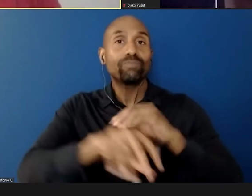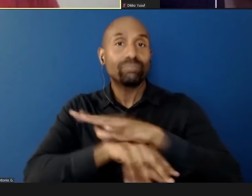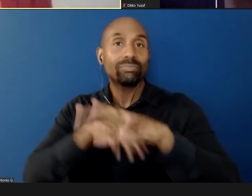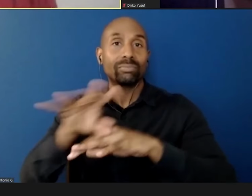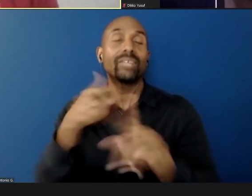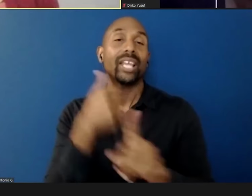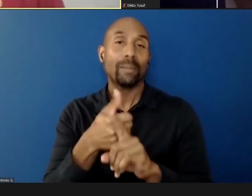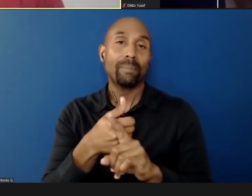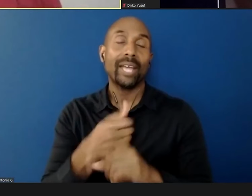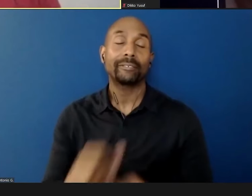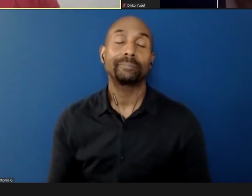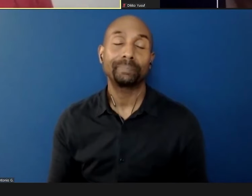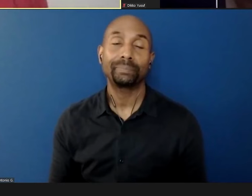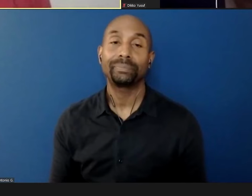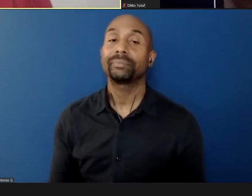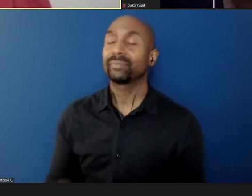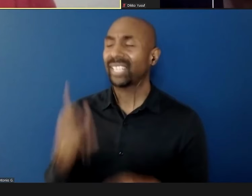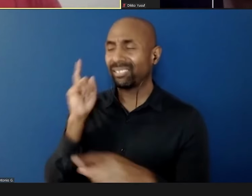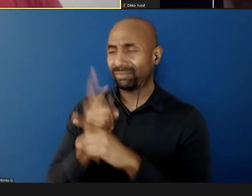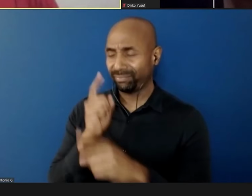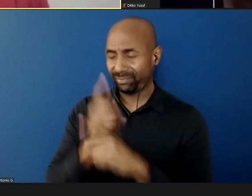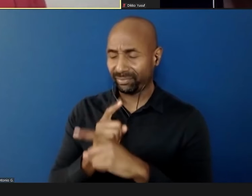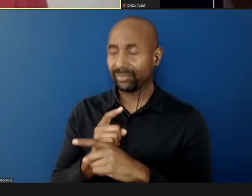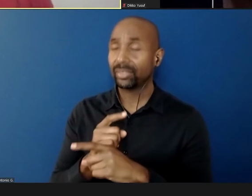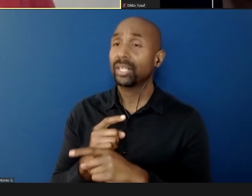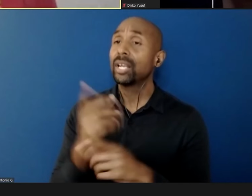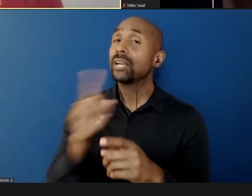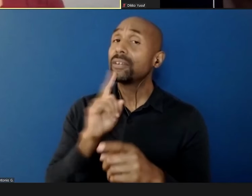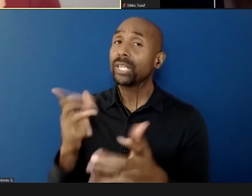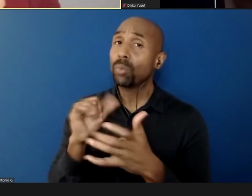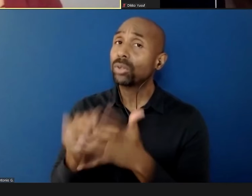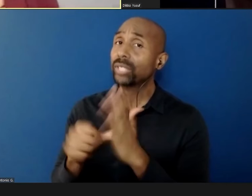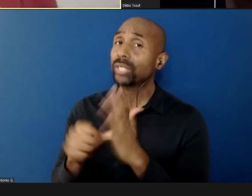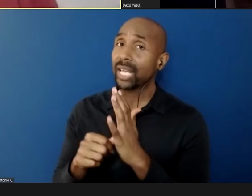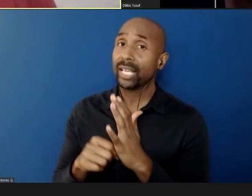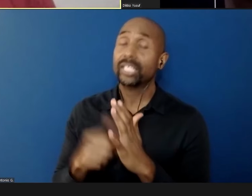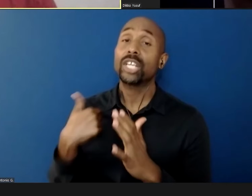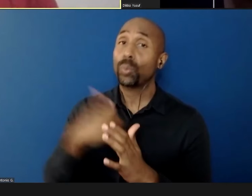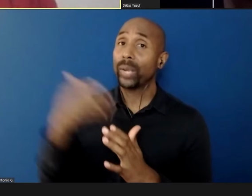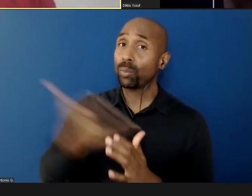Dikko, that your comments are definitely not only welcome but highly respected and I'm